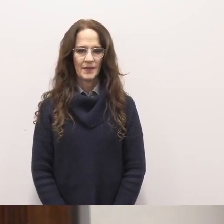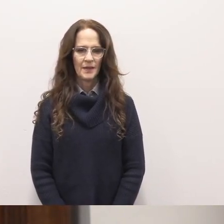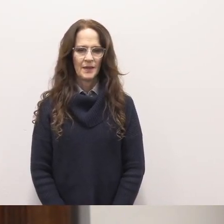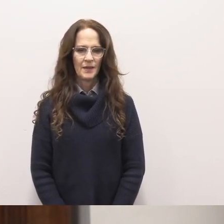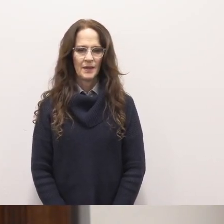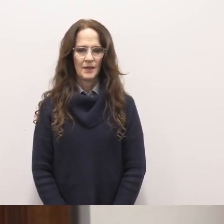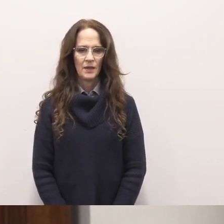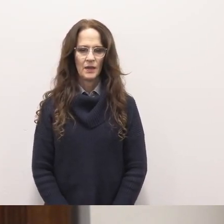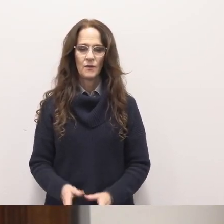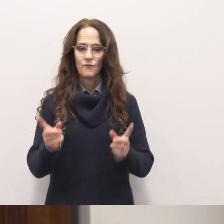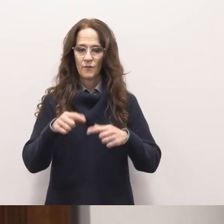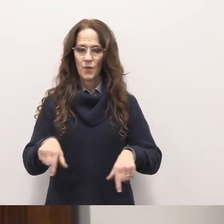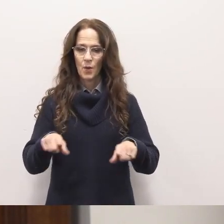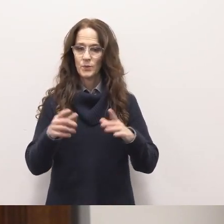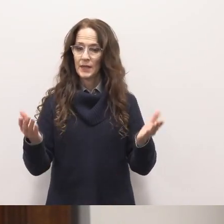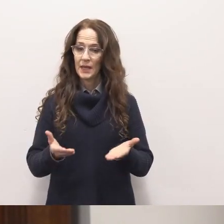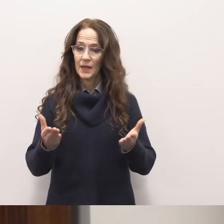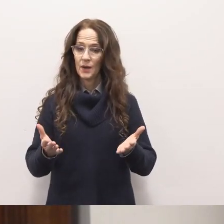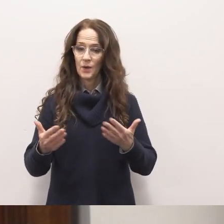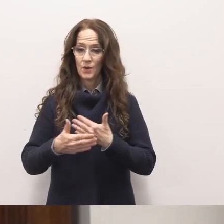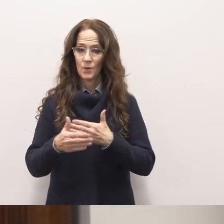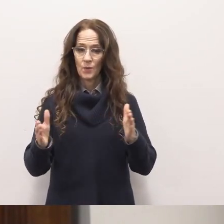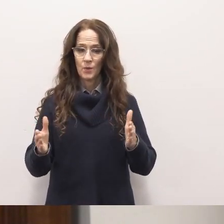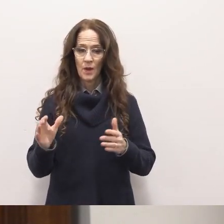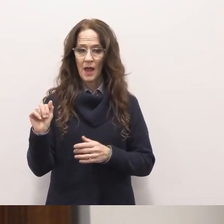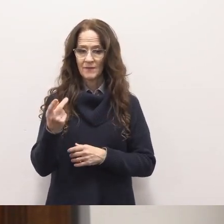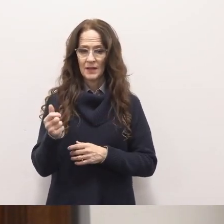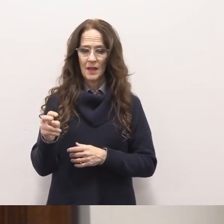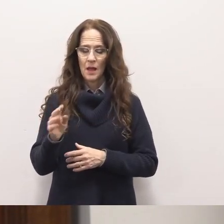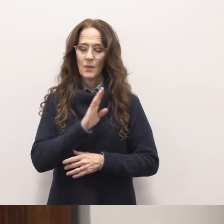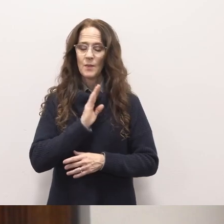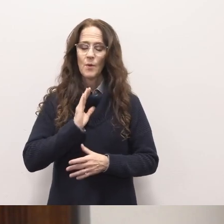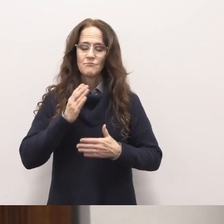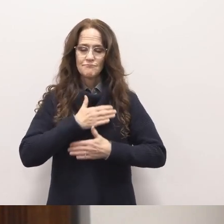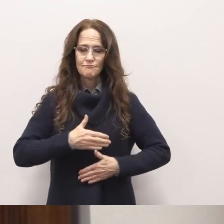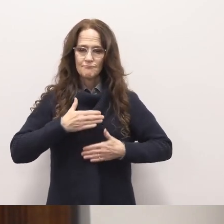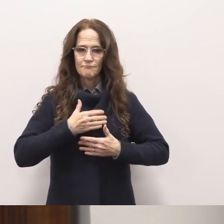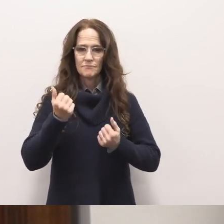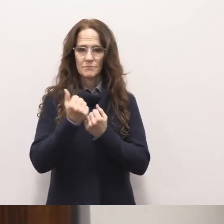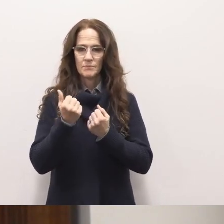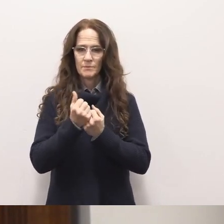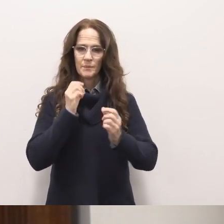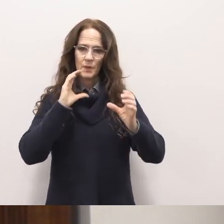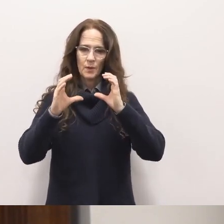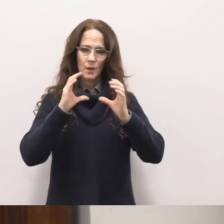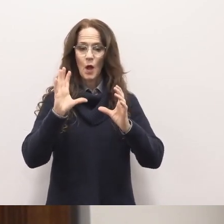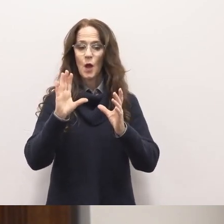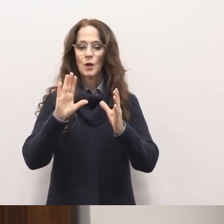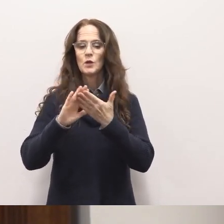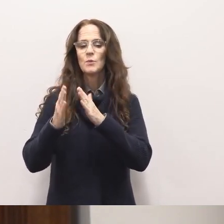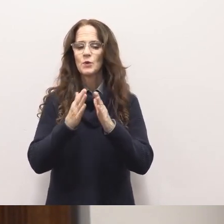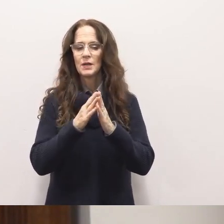For those of you present in the room and at Avalon, the Board appreciates and supports community input at our meetings.